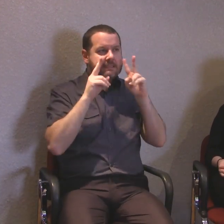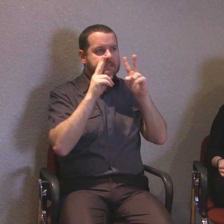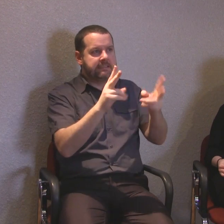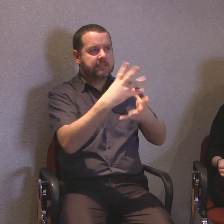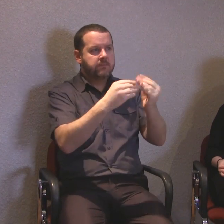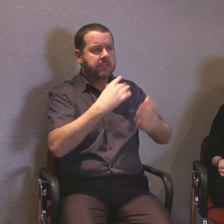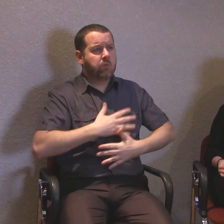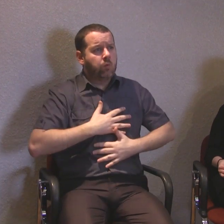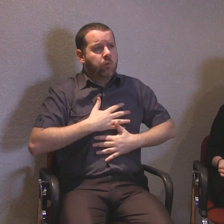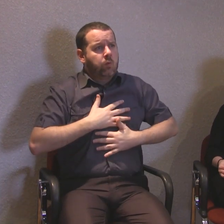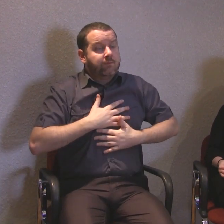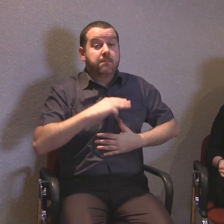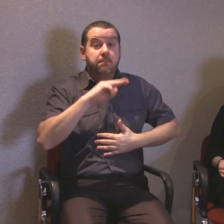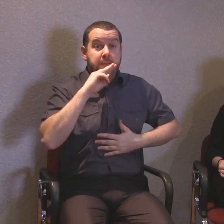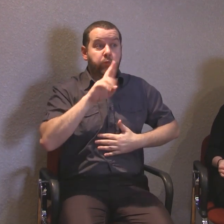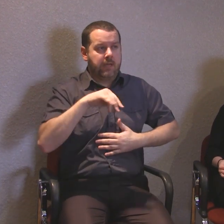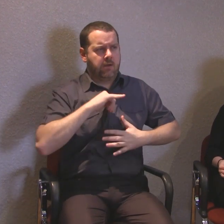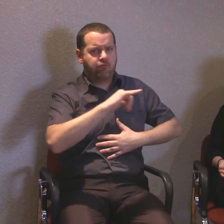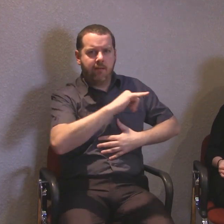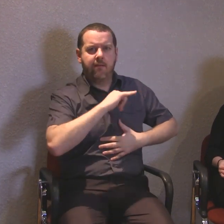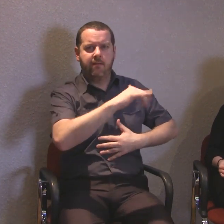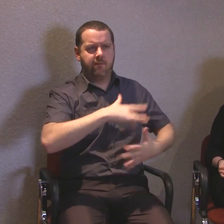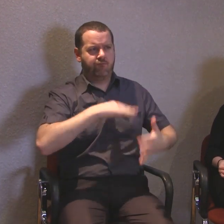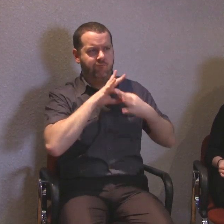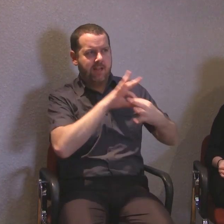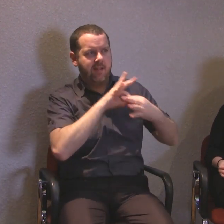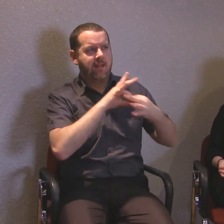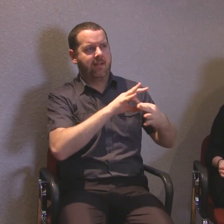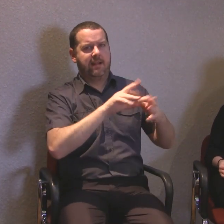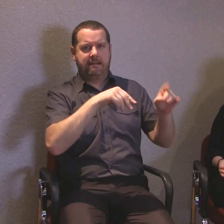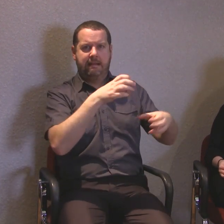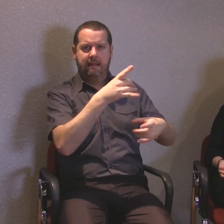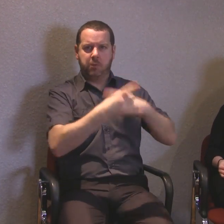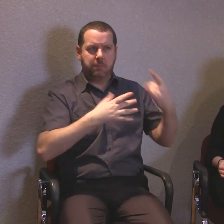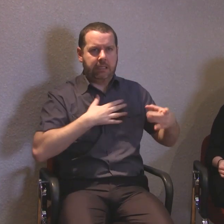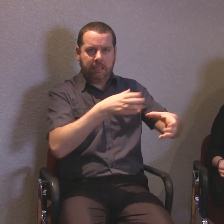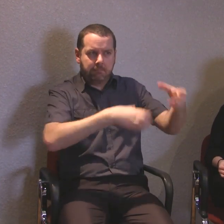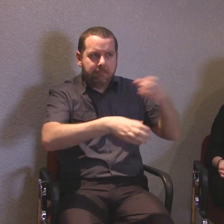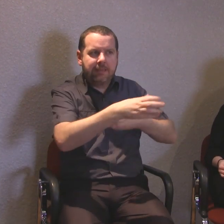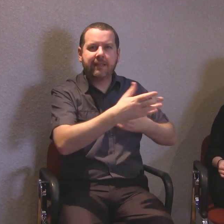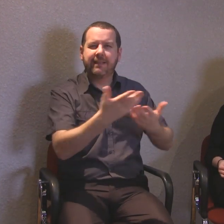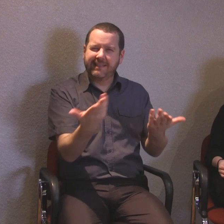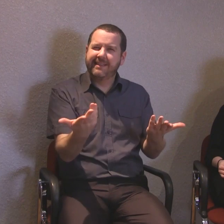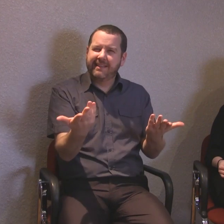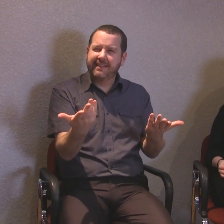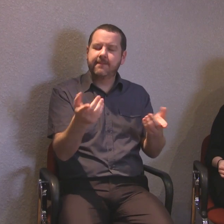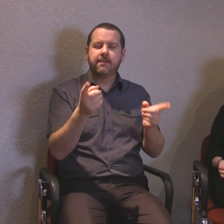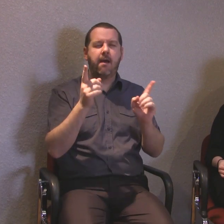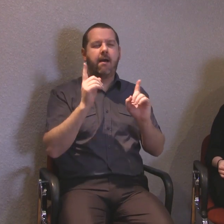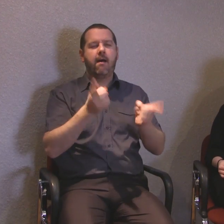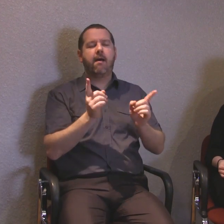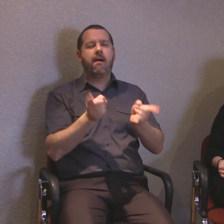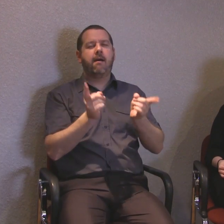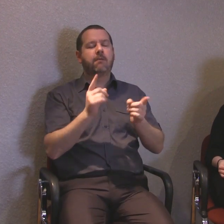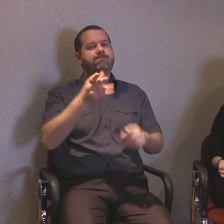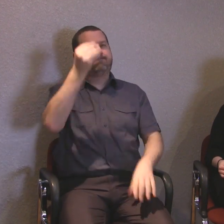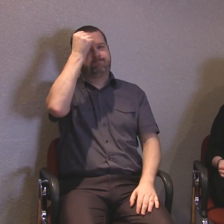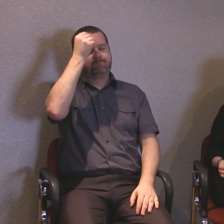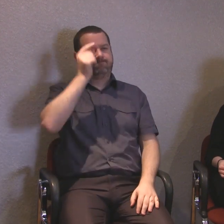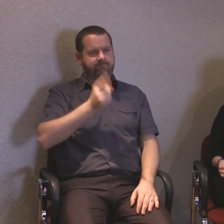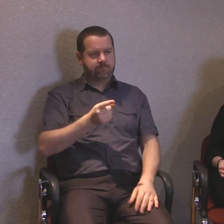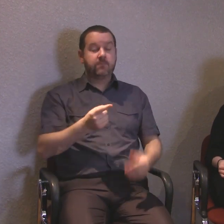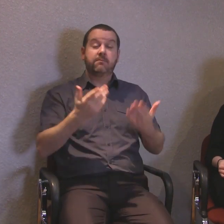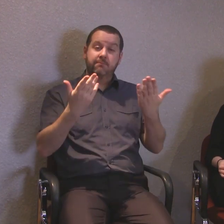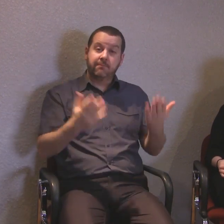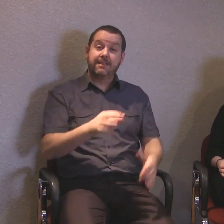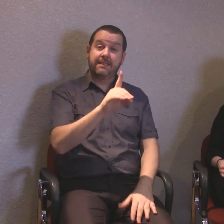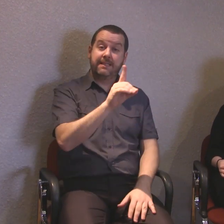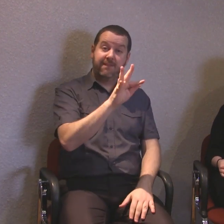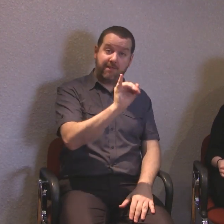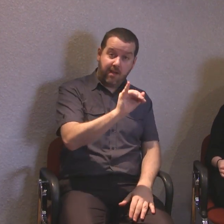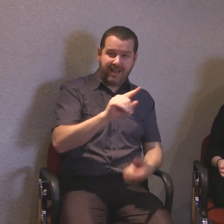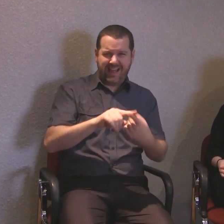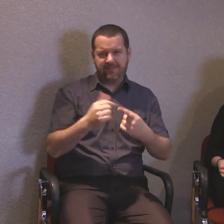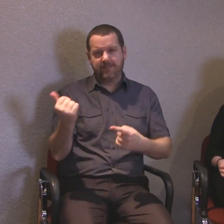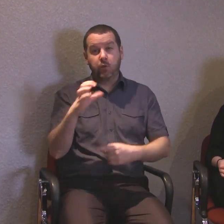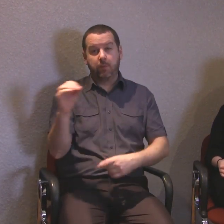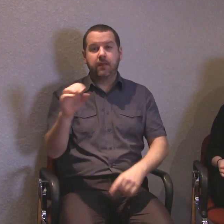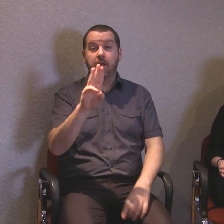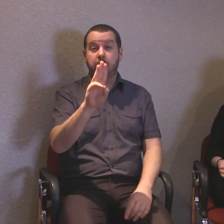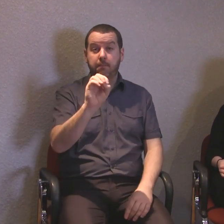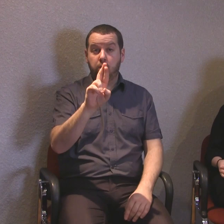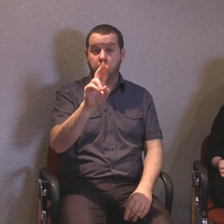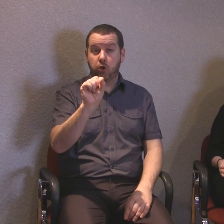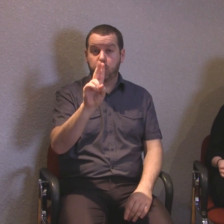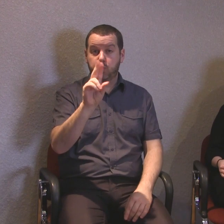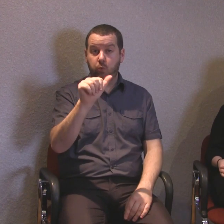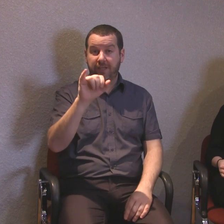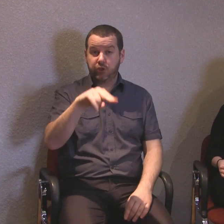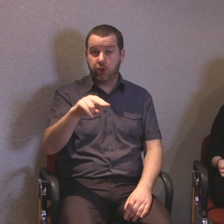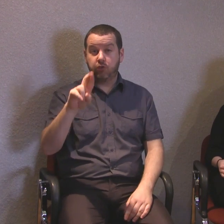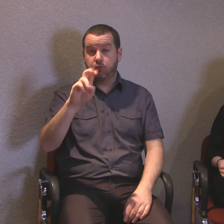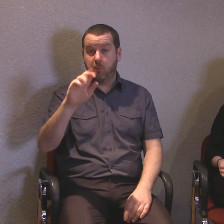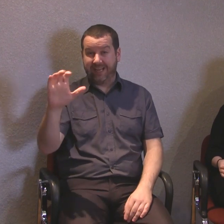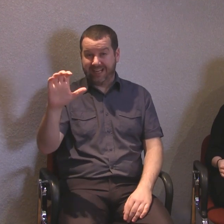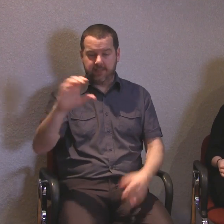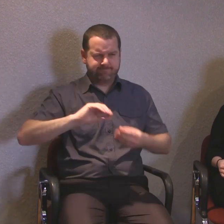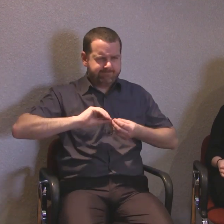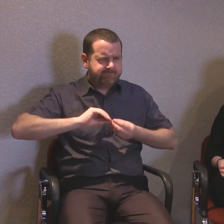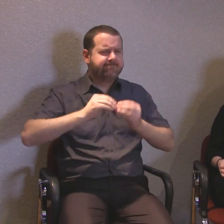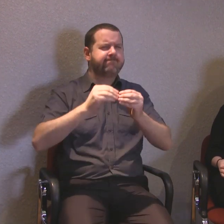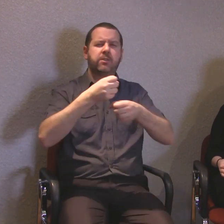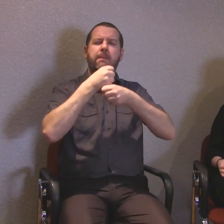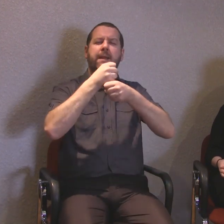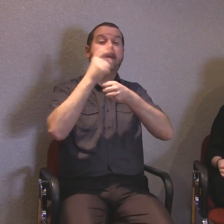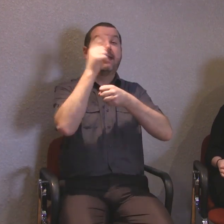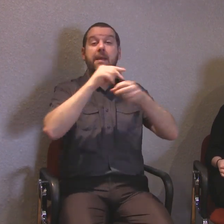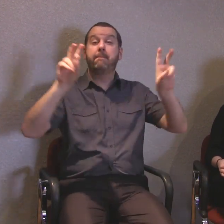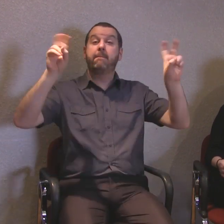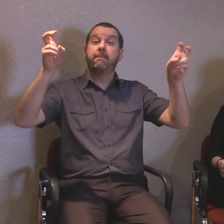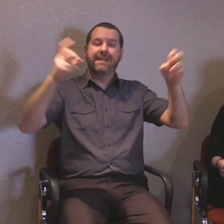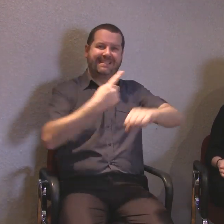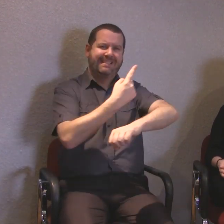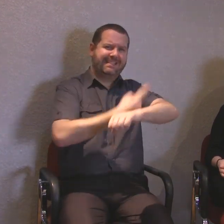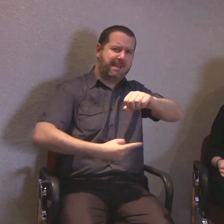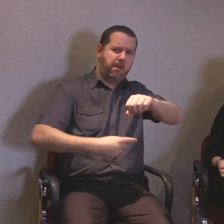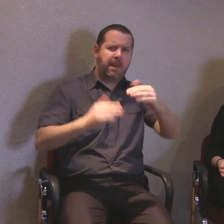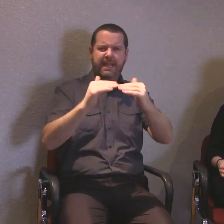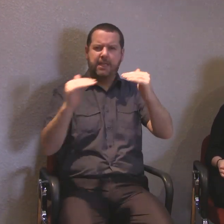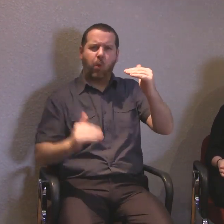So with this understanding DFI along with P.Republic have created the Disable Inequality campaign